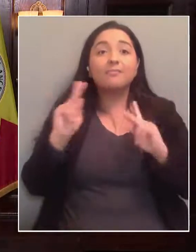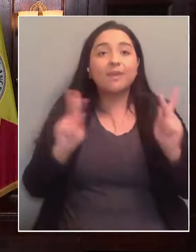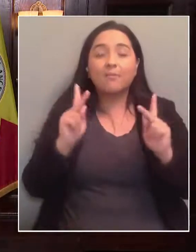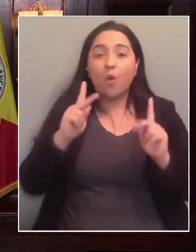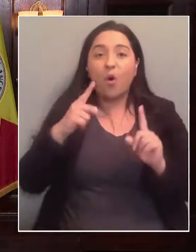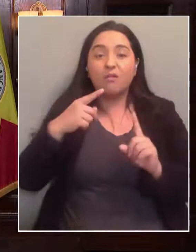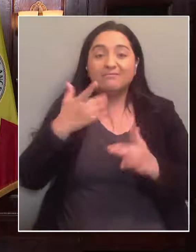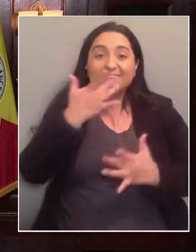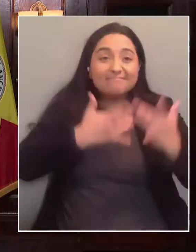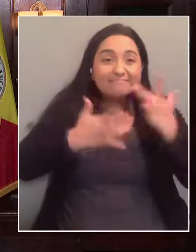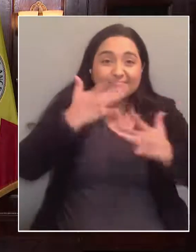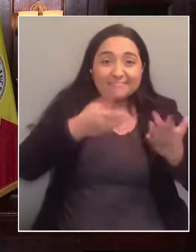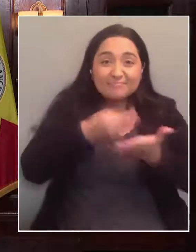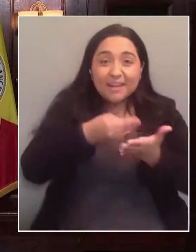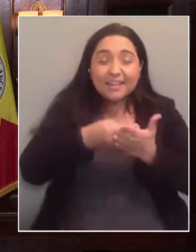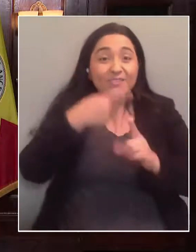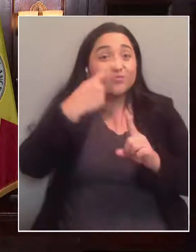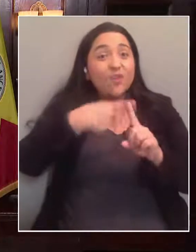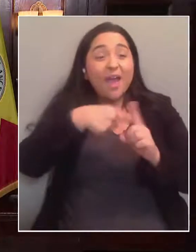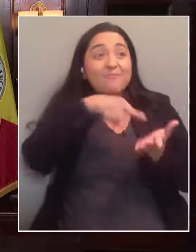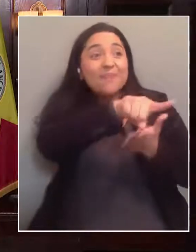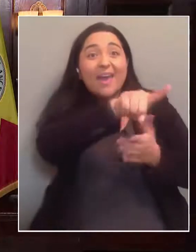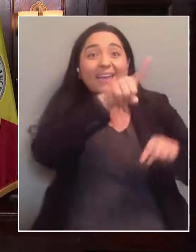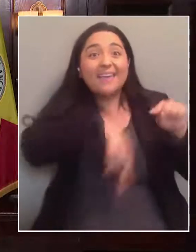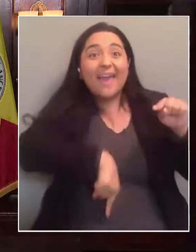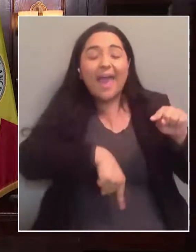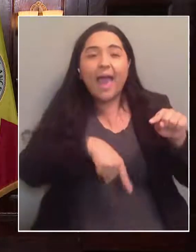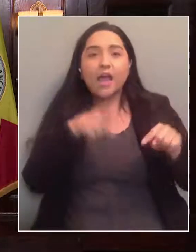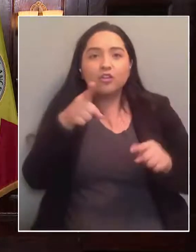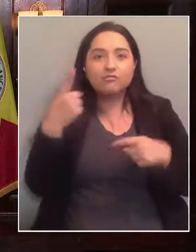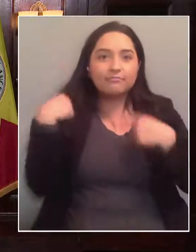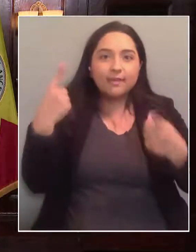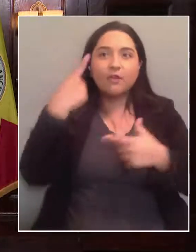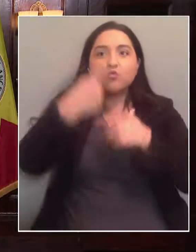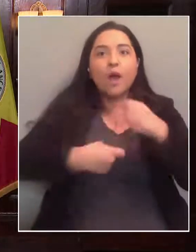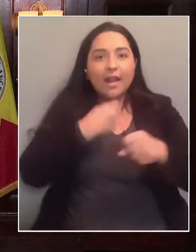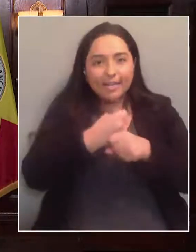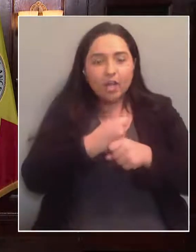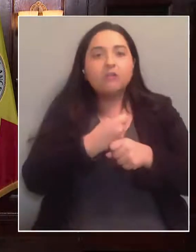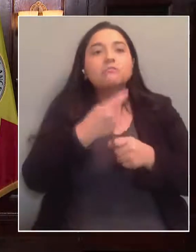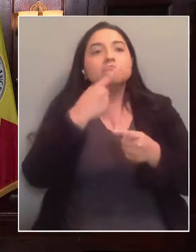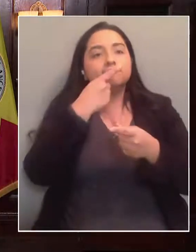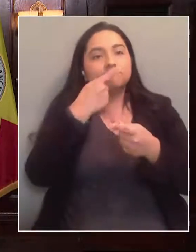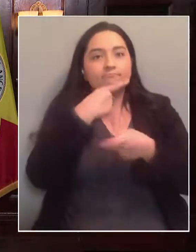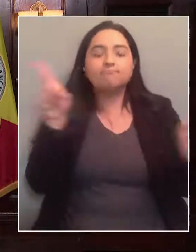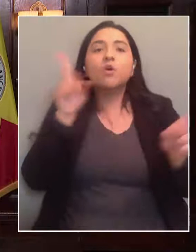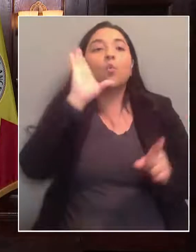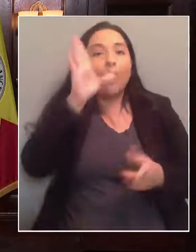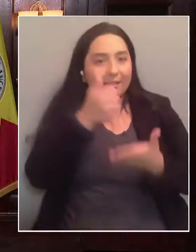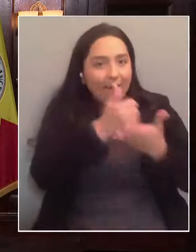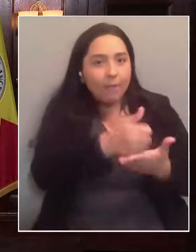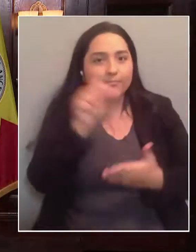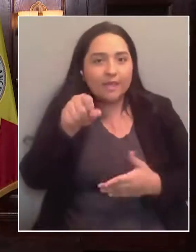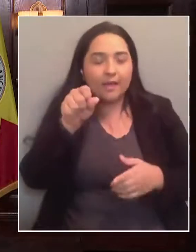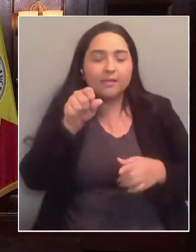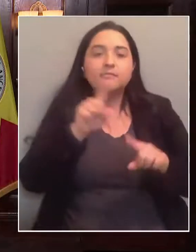YOU HAVE HELPED THEM FOR ALMOST A YEAR, SAYING THERE IS NO EVICTIONS. BUT LET'S TALK ABOUT THE